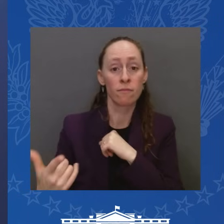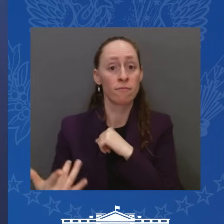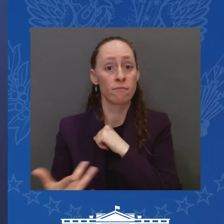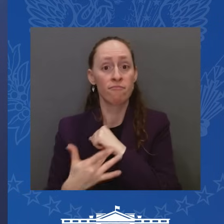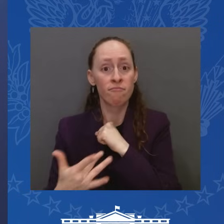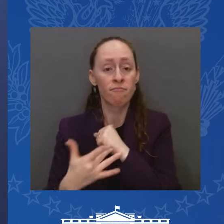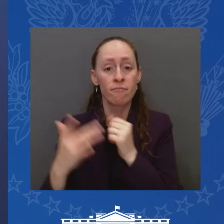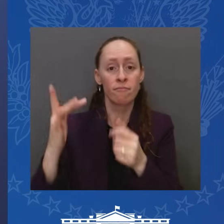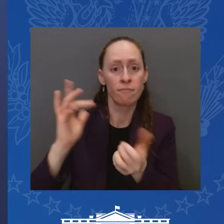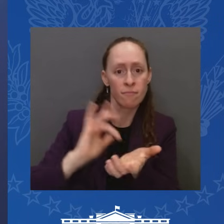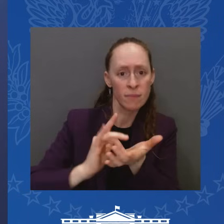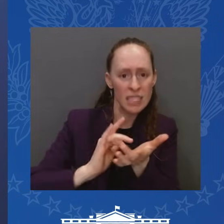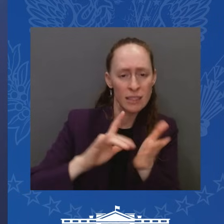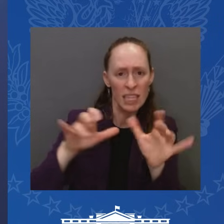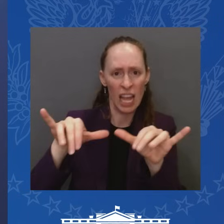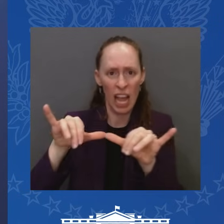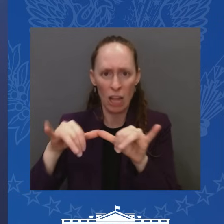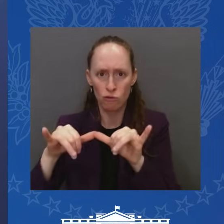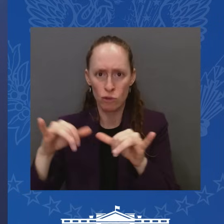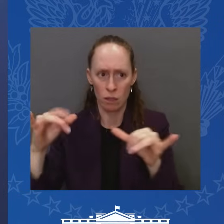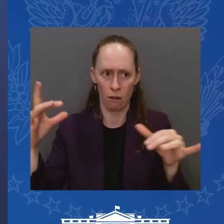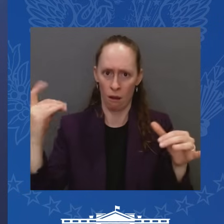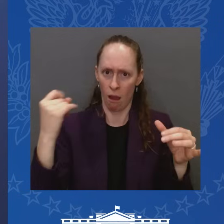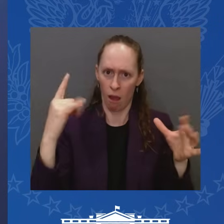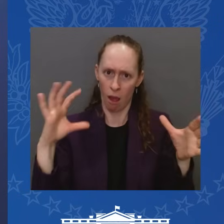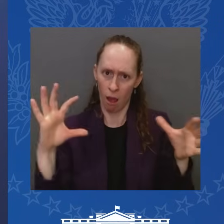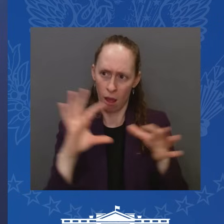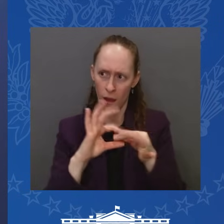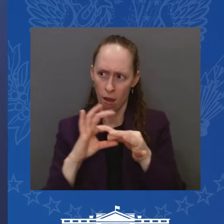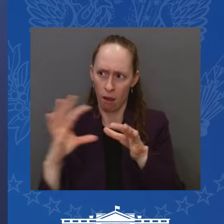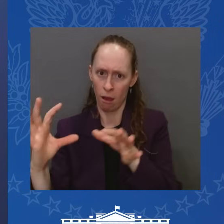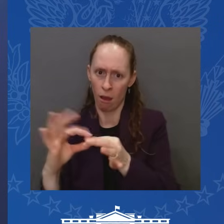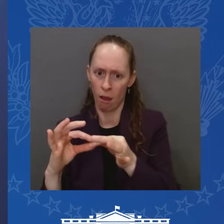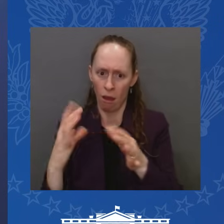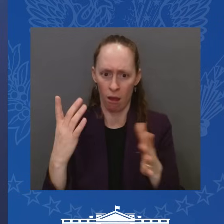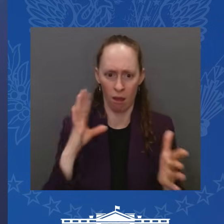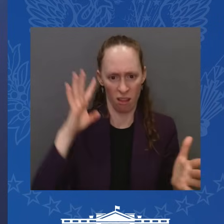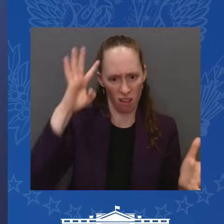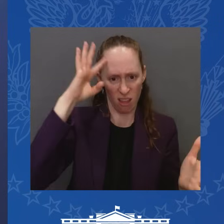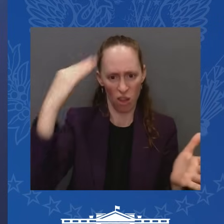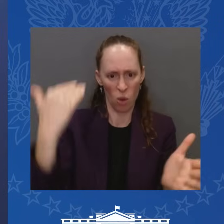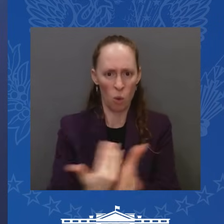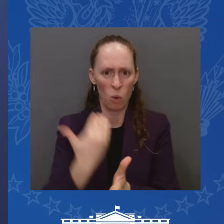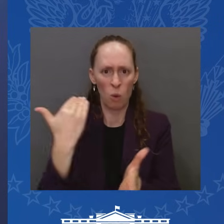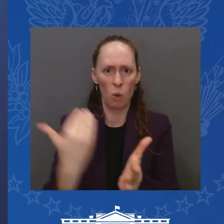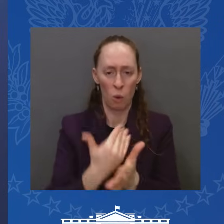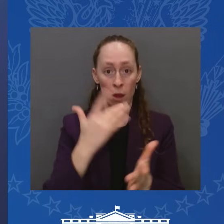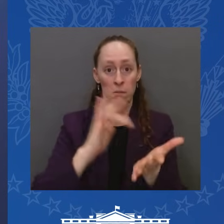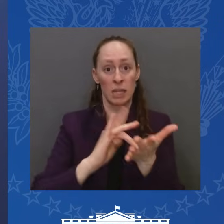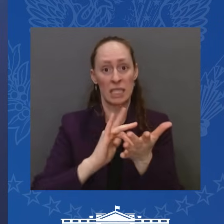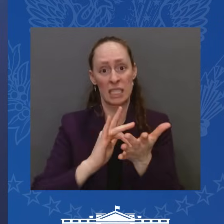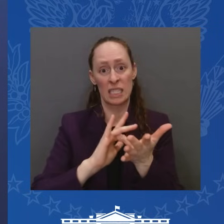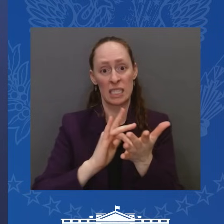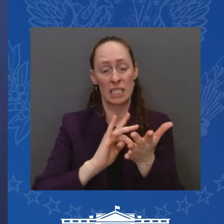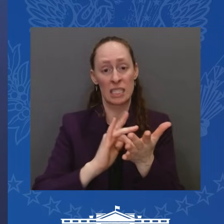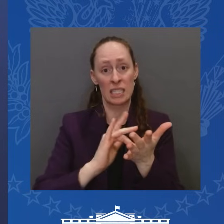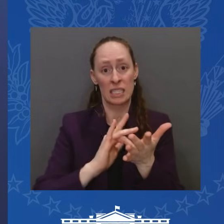like tests, treatments, and therapies specifically tailored to a patient's genetic code and medical records. And I'm --